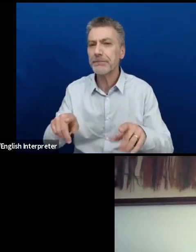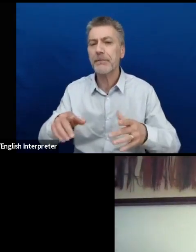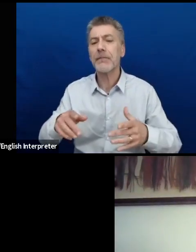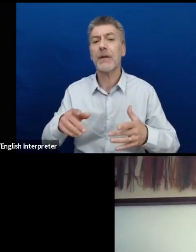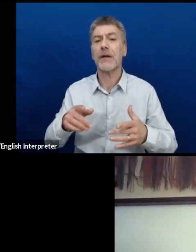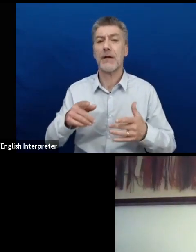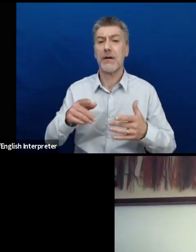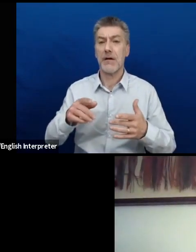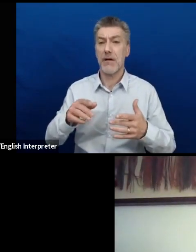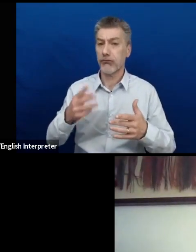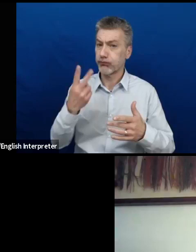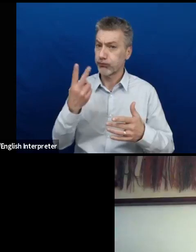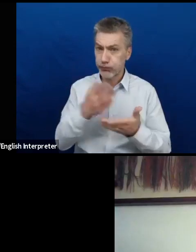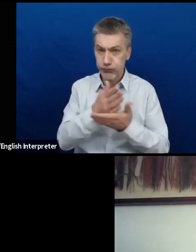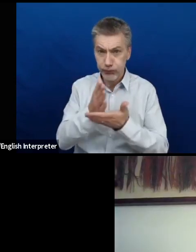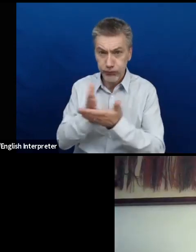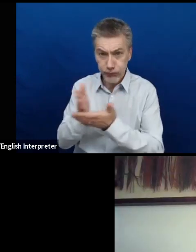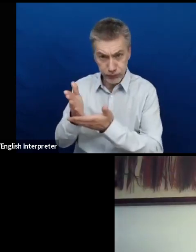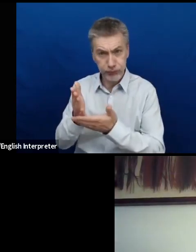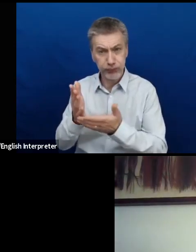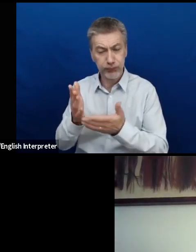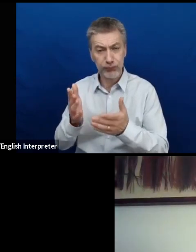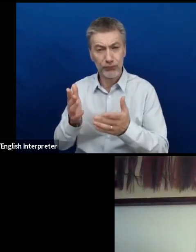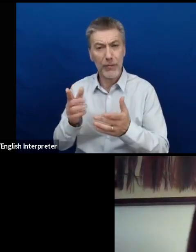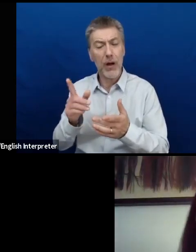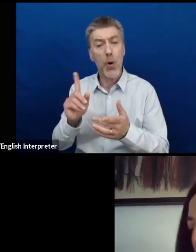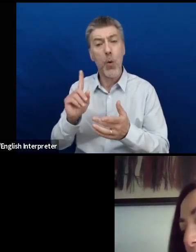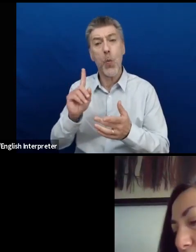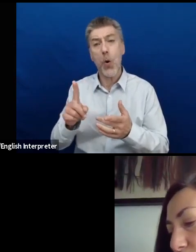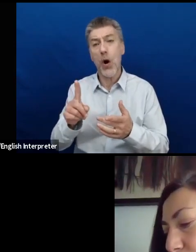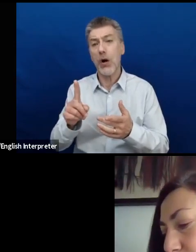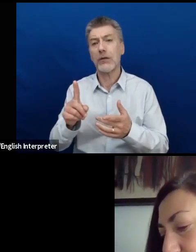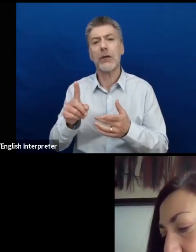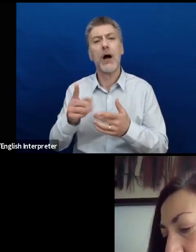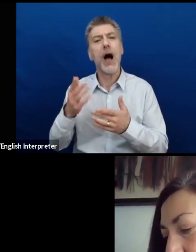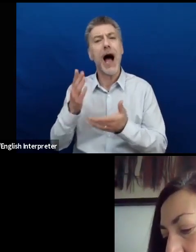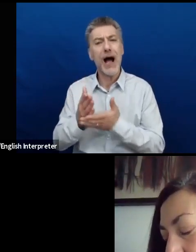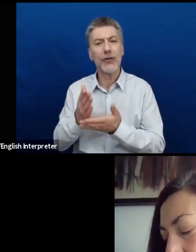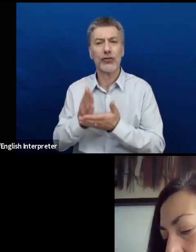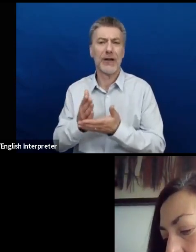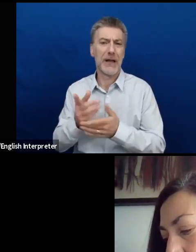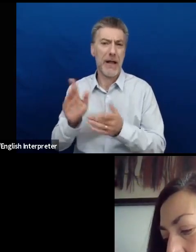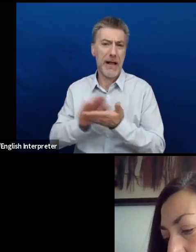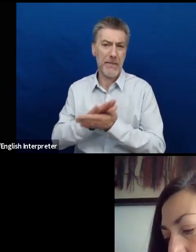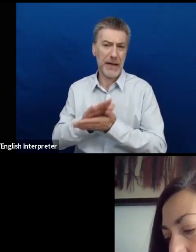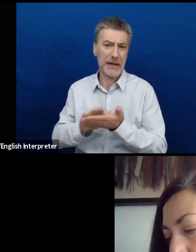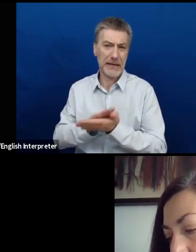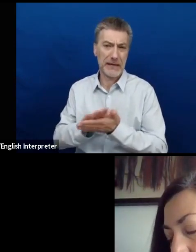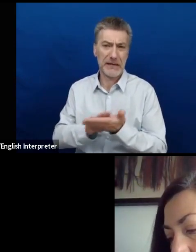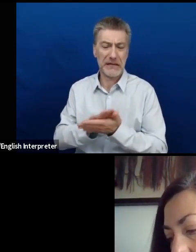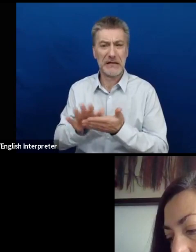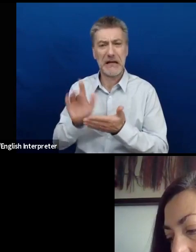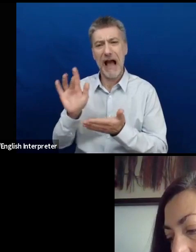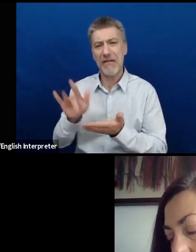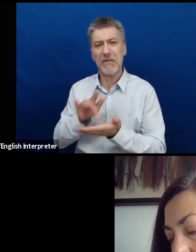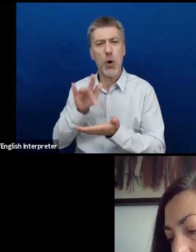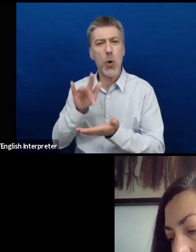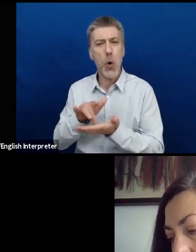only think of them as nations . CHAIR: Thank you. This us a provocative question. Thank you for